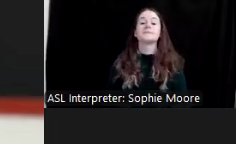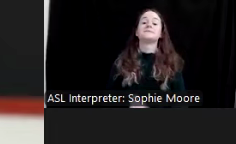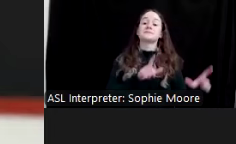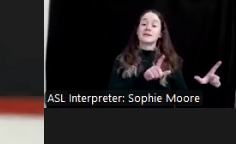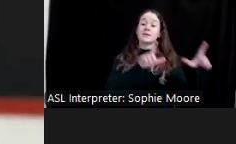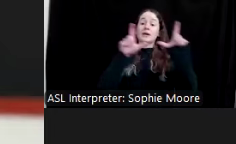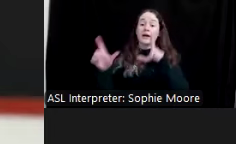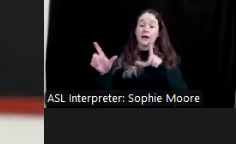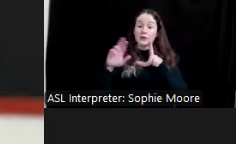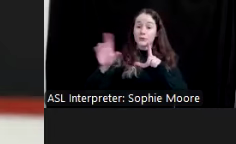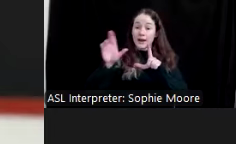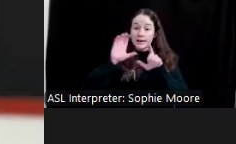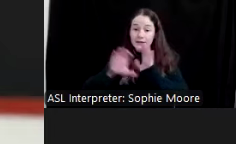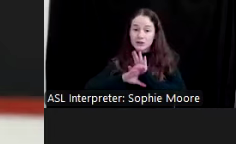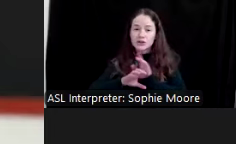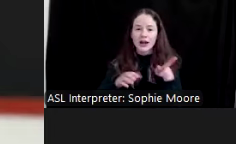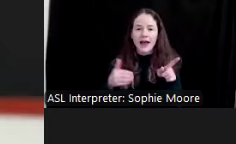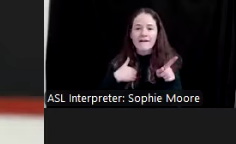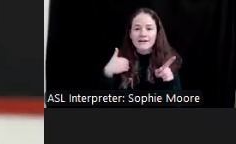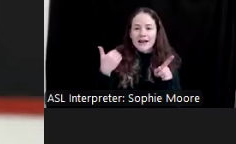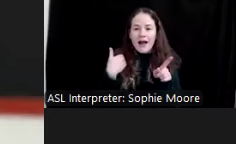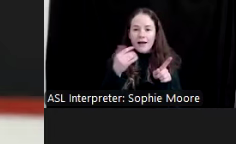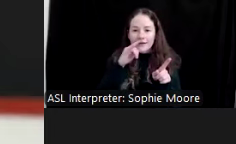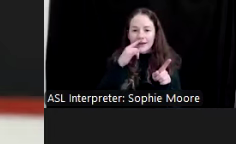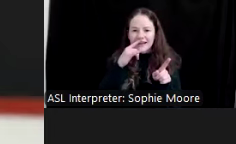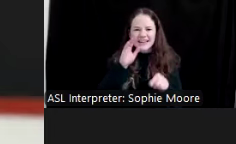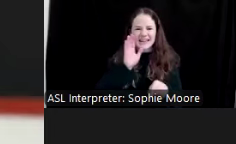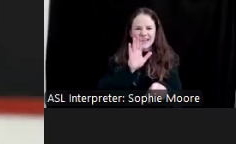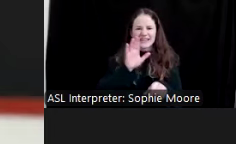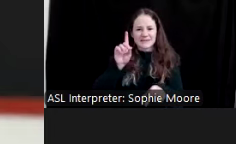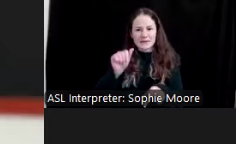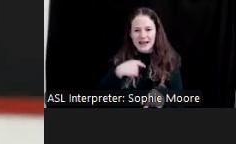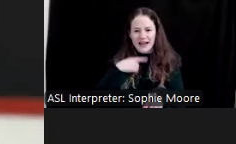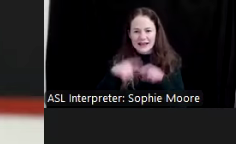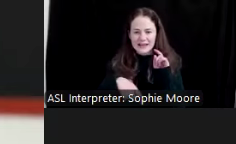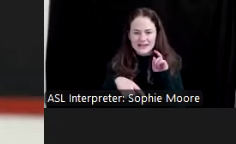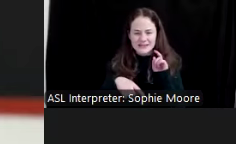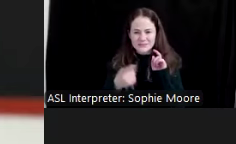what his impairments are. black pants on a black um a black sled, but he is on an